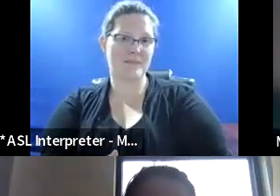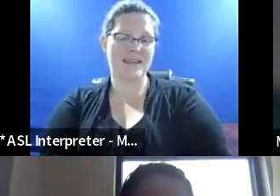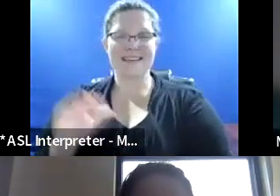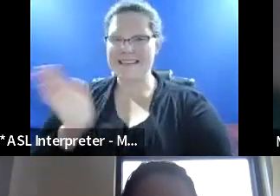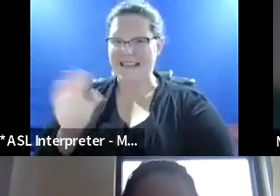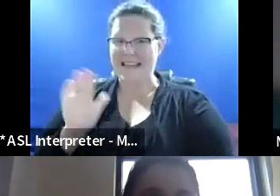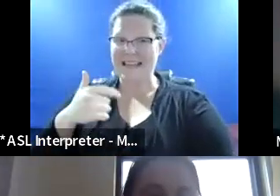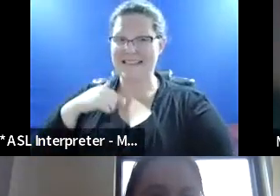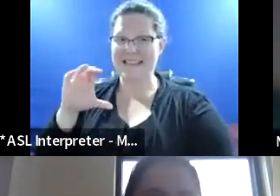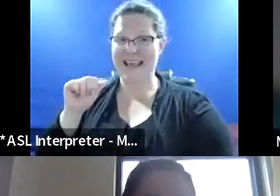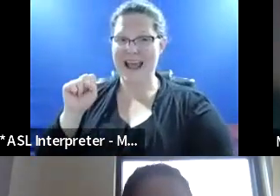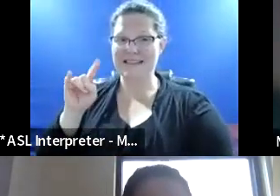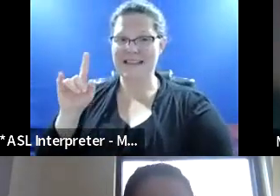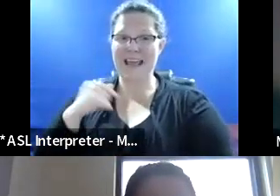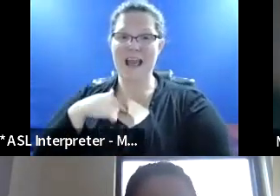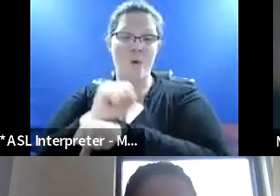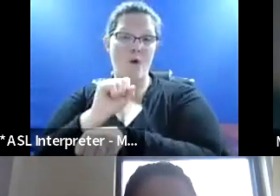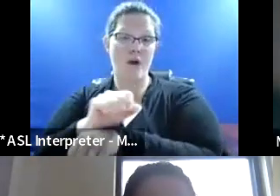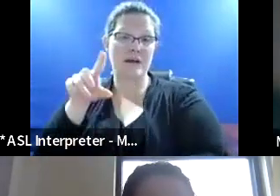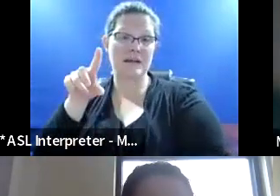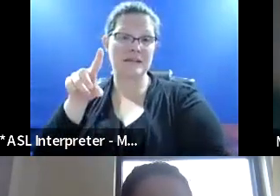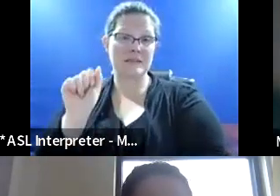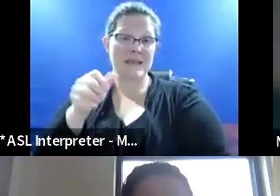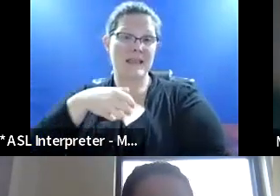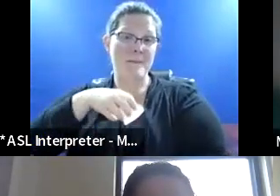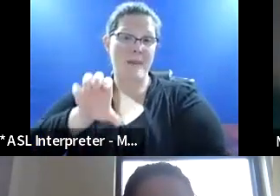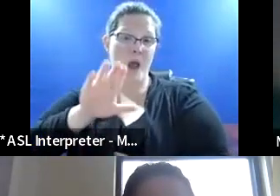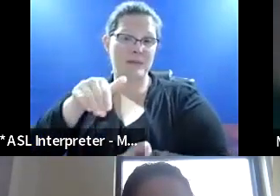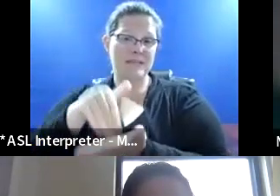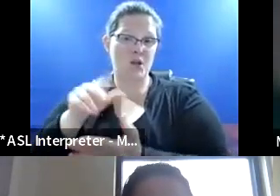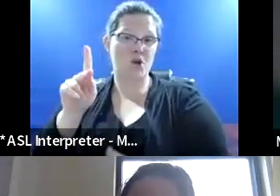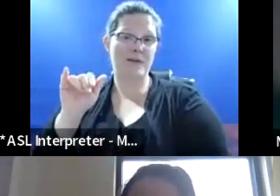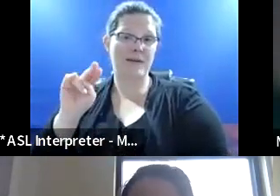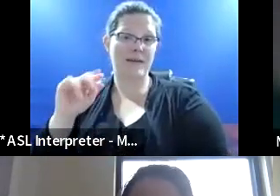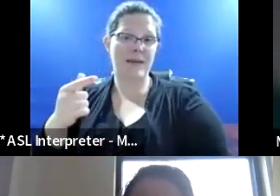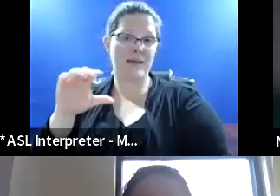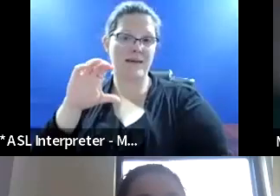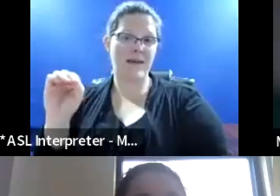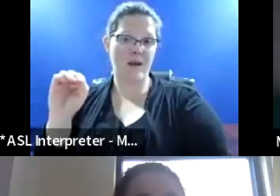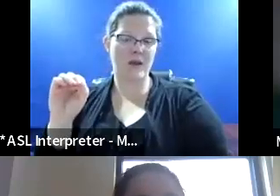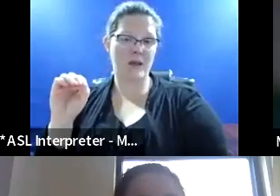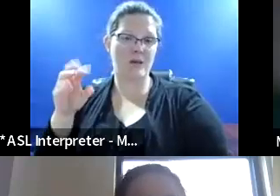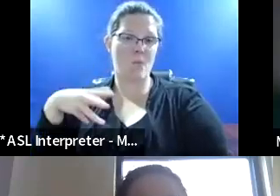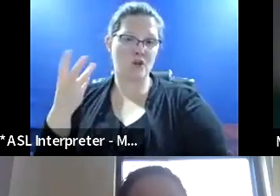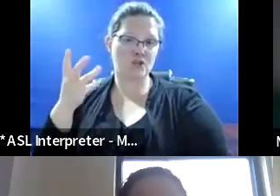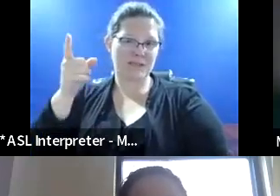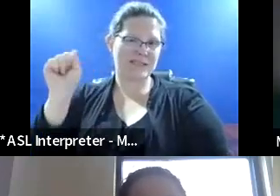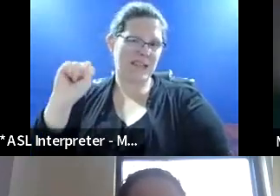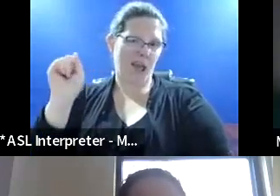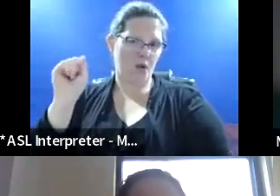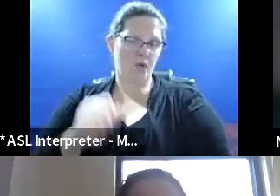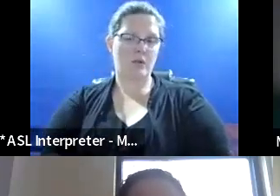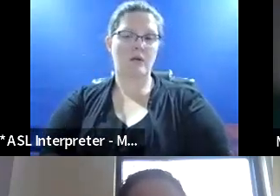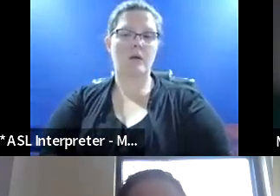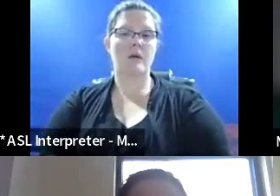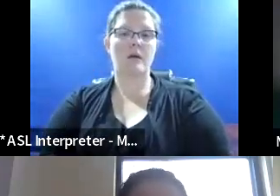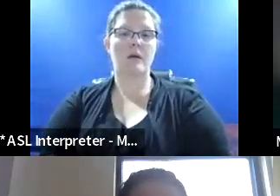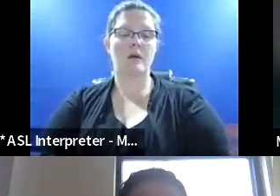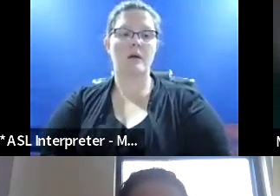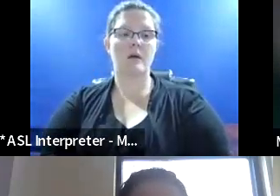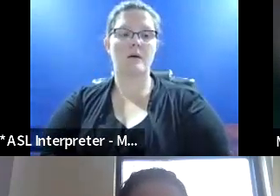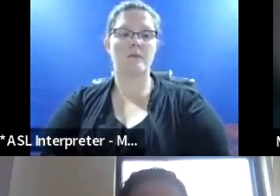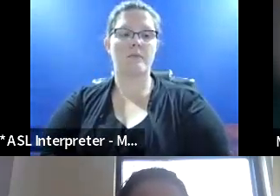YES, CASSIDY.